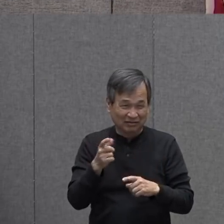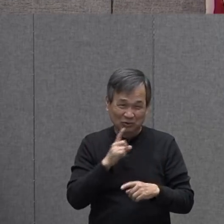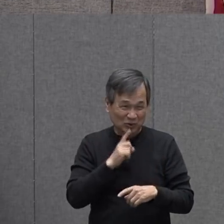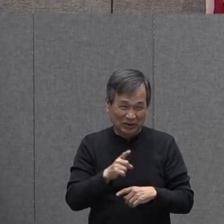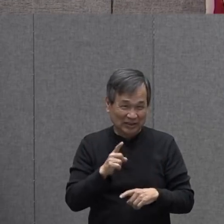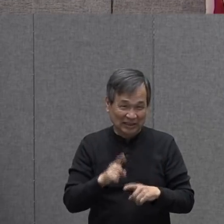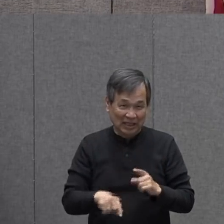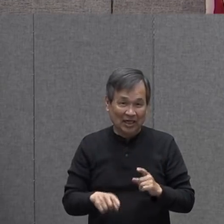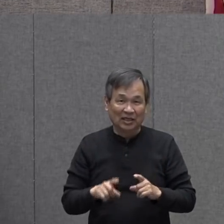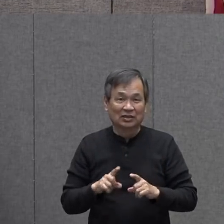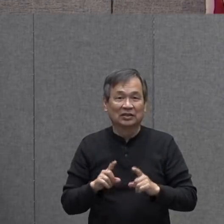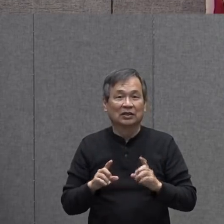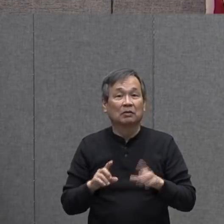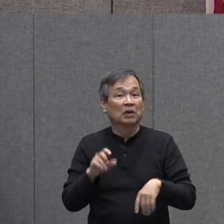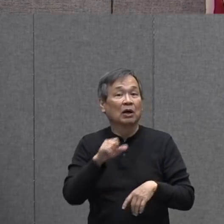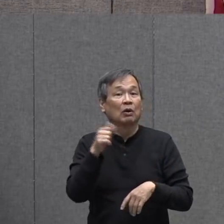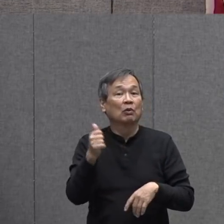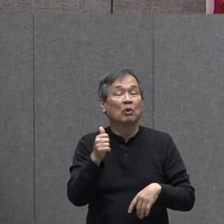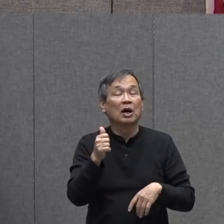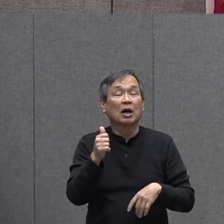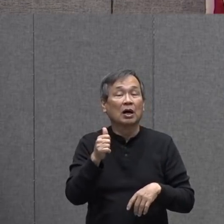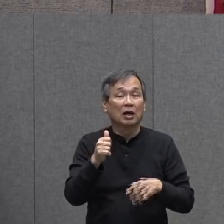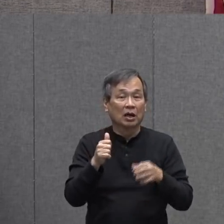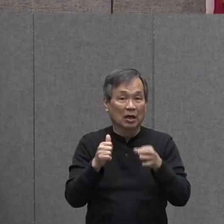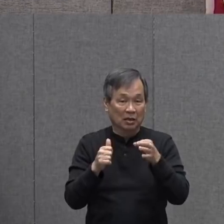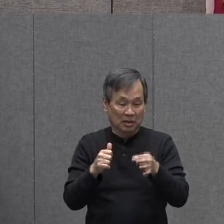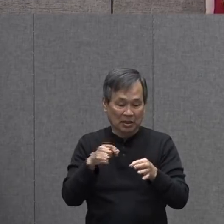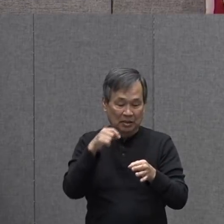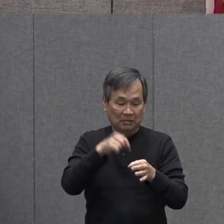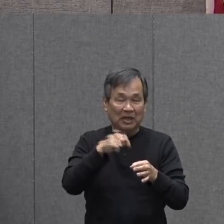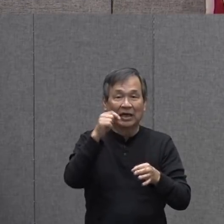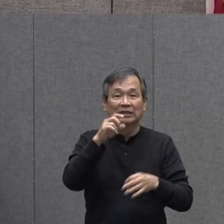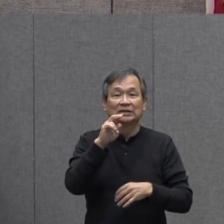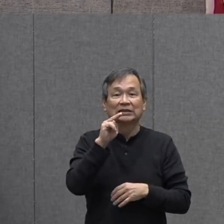And then the next button, it says next on here is this big button.